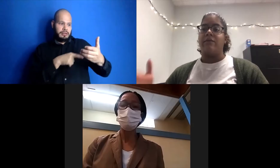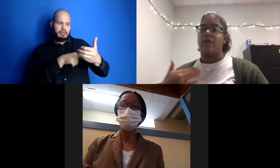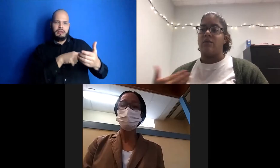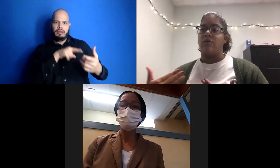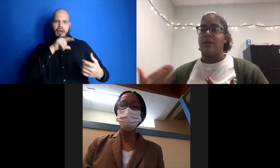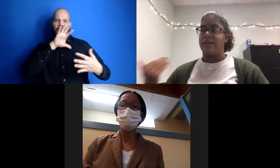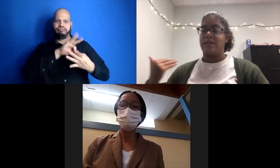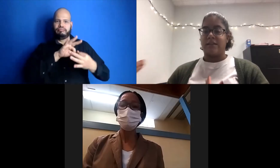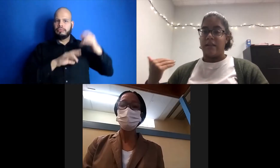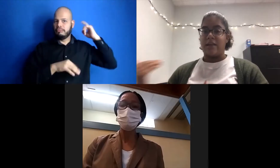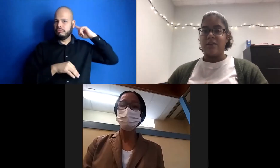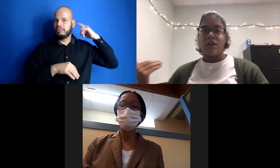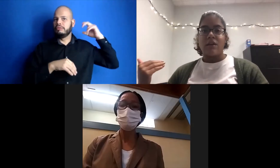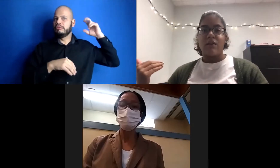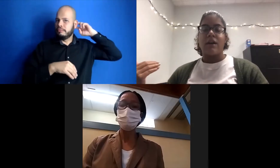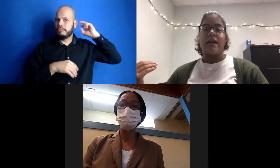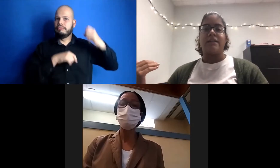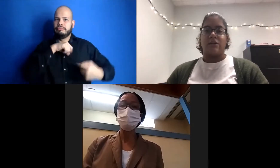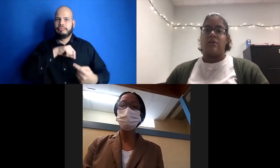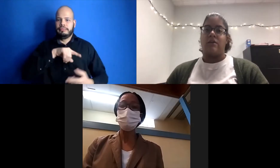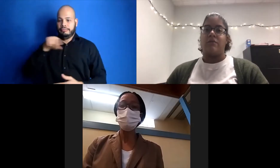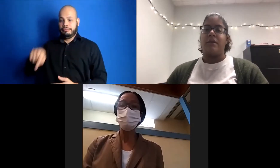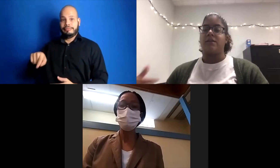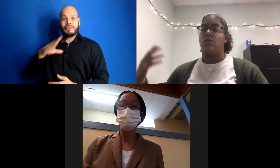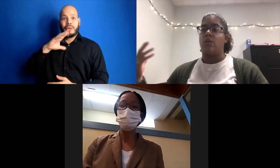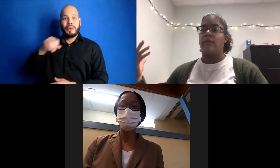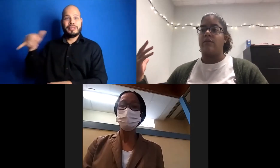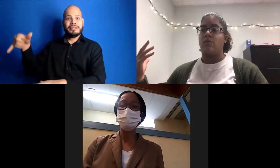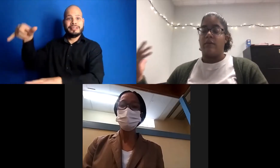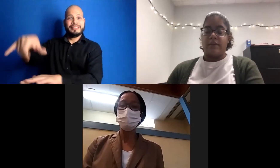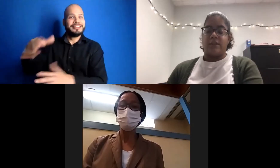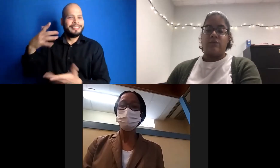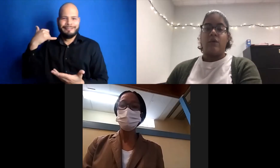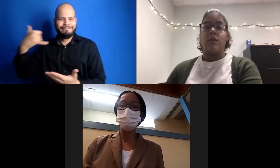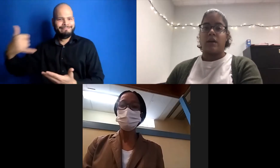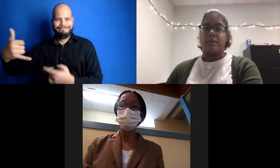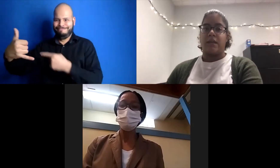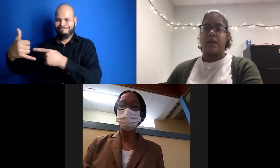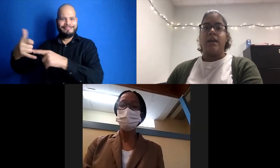though we're not seeing each other it's still hard for me so with when this new phone comes in it'll